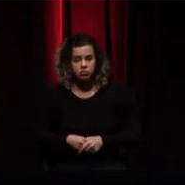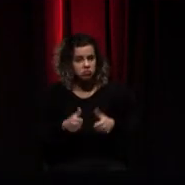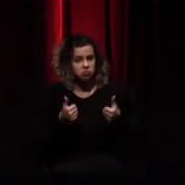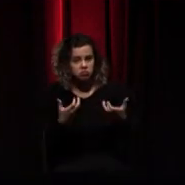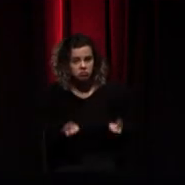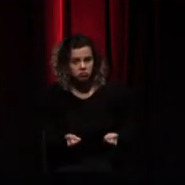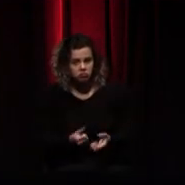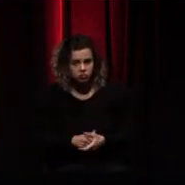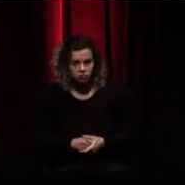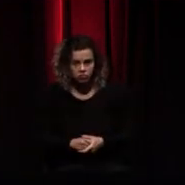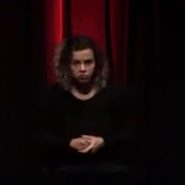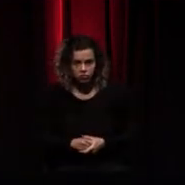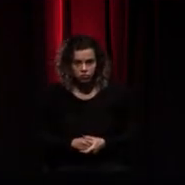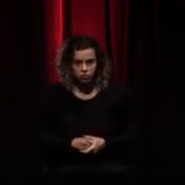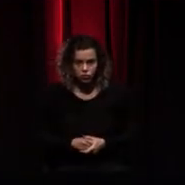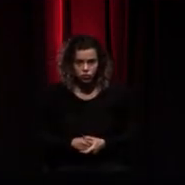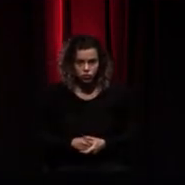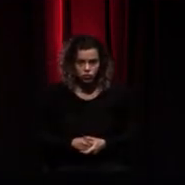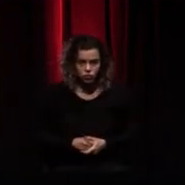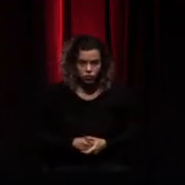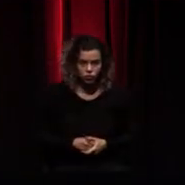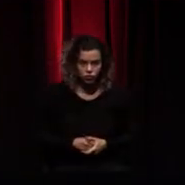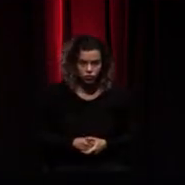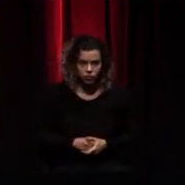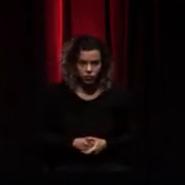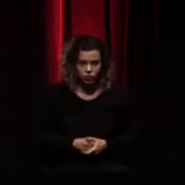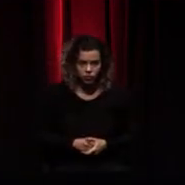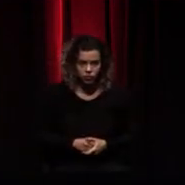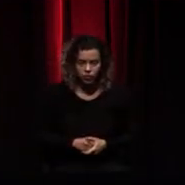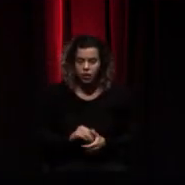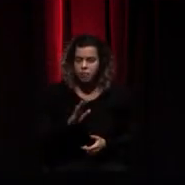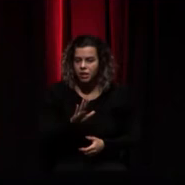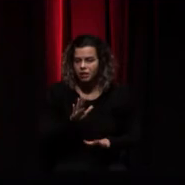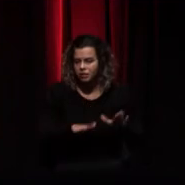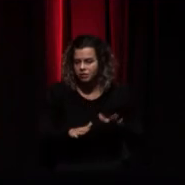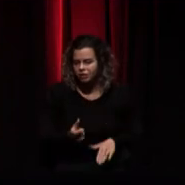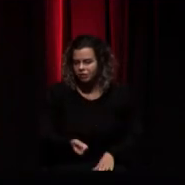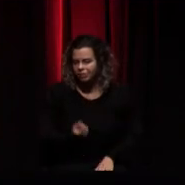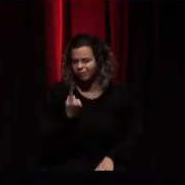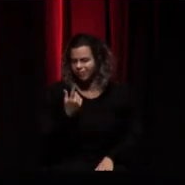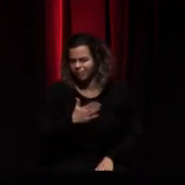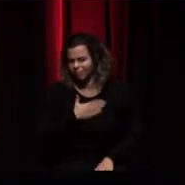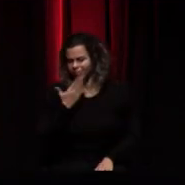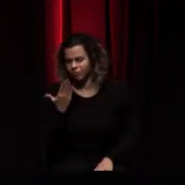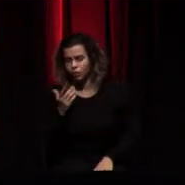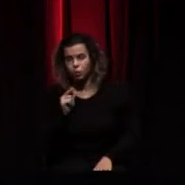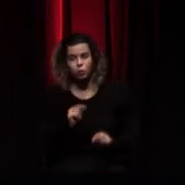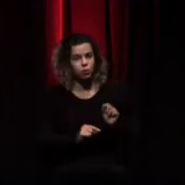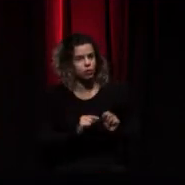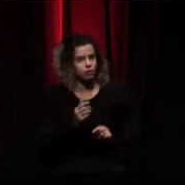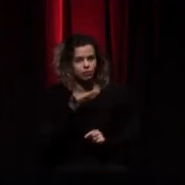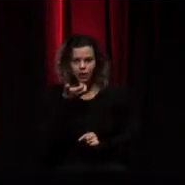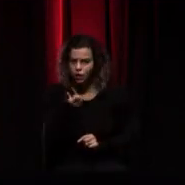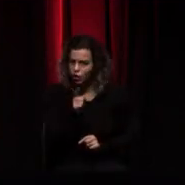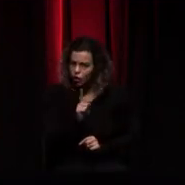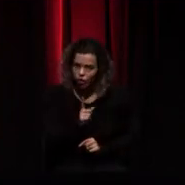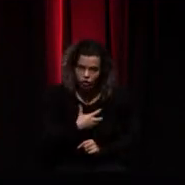What is strange, and I think it’s not the best way,